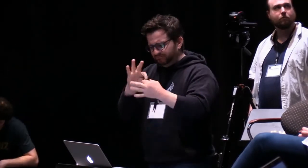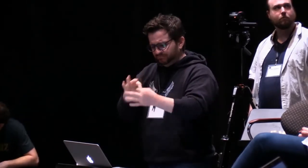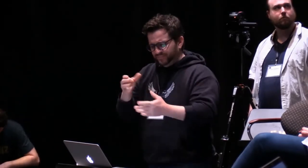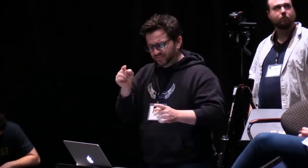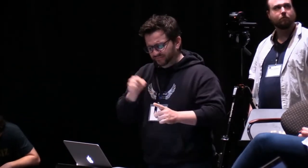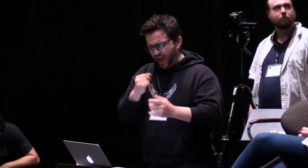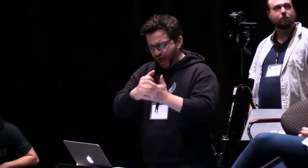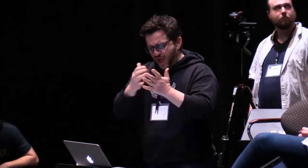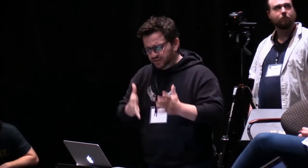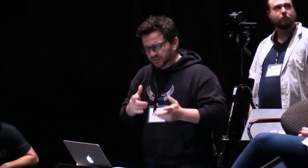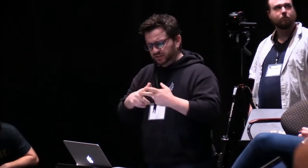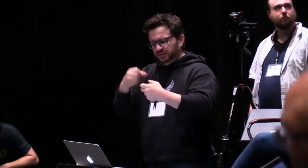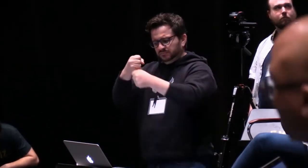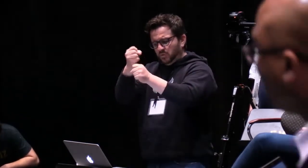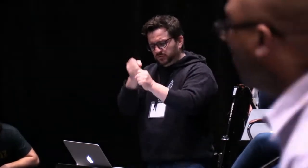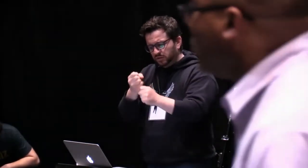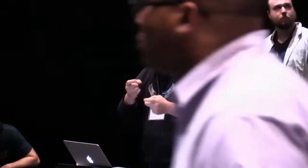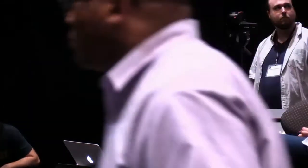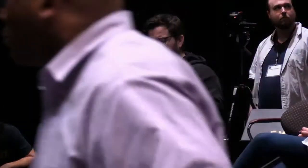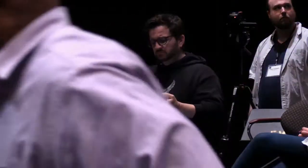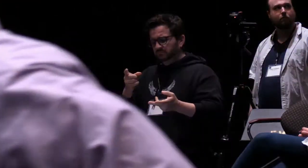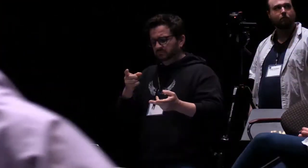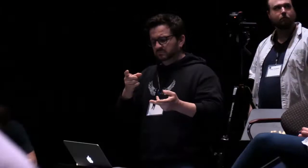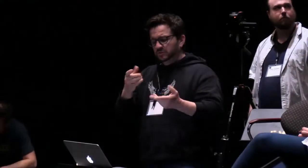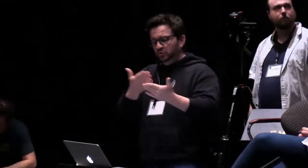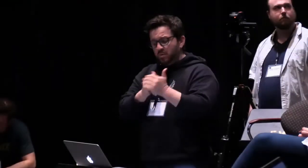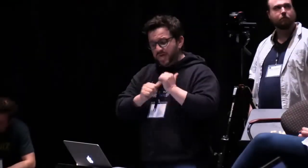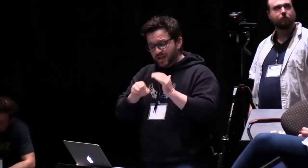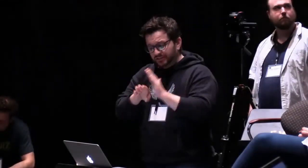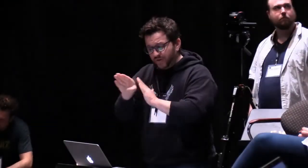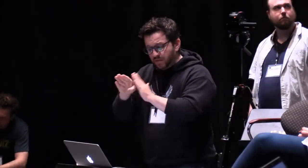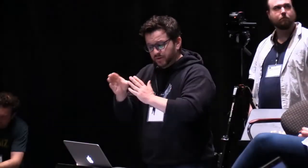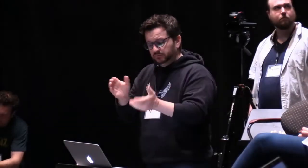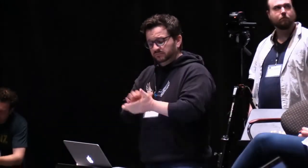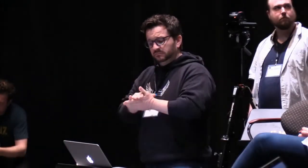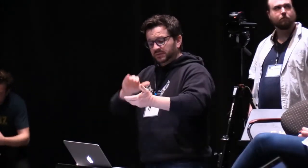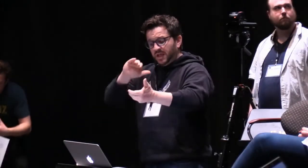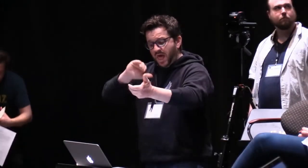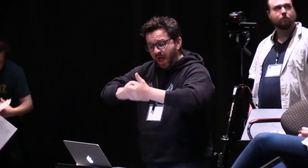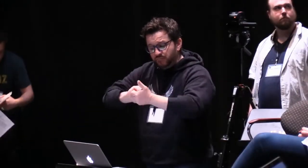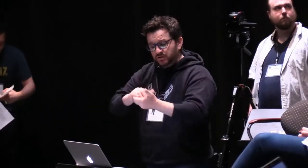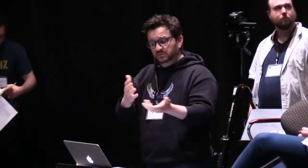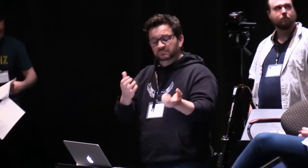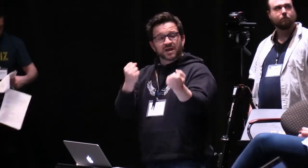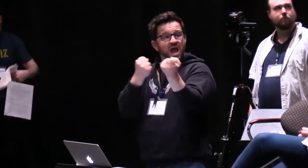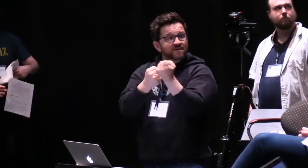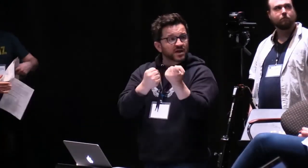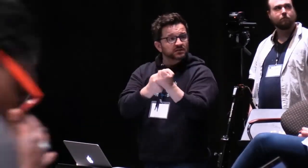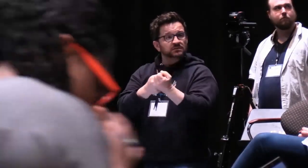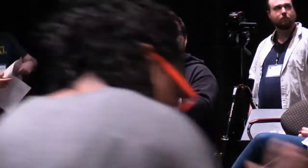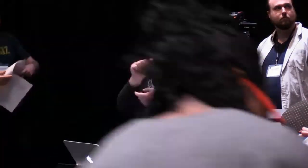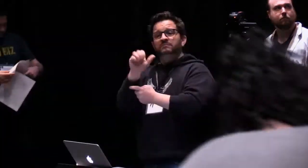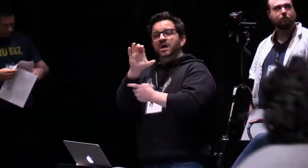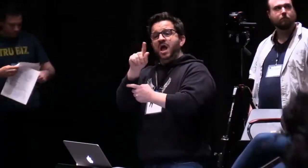in terms of education and training, and production, and play development, collaboration,